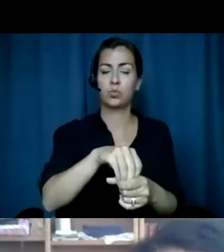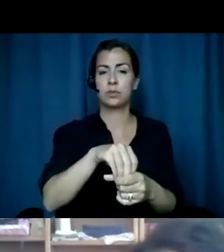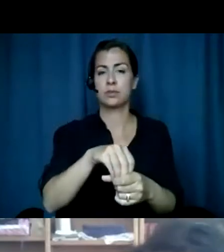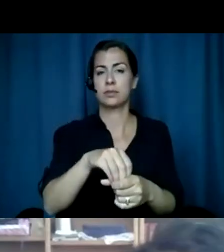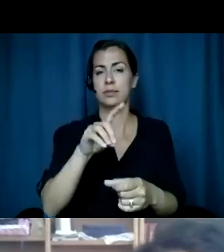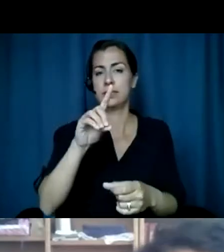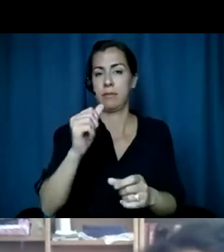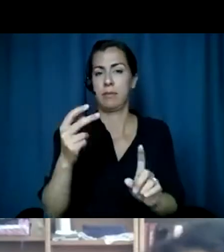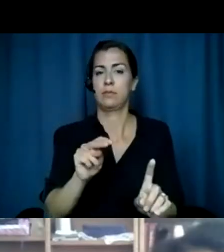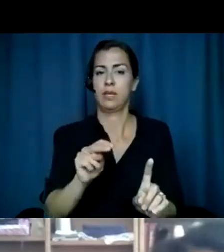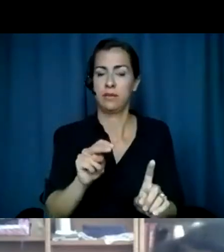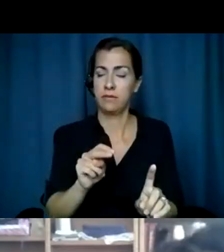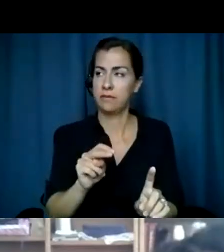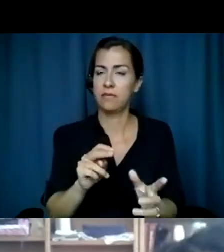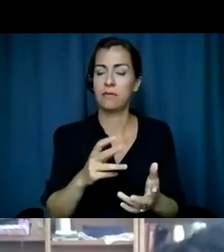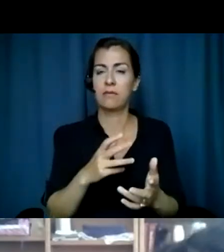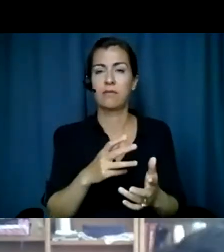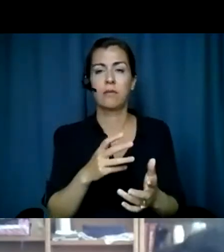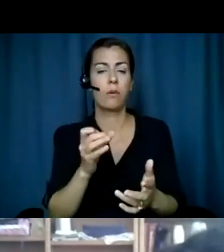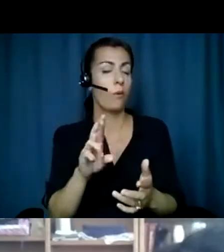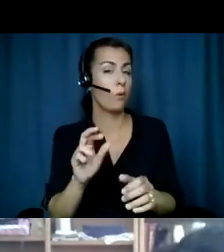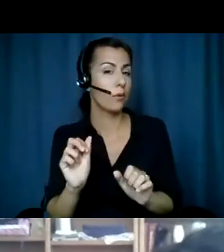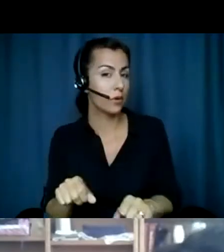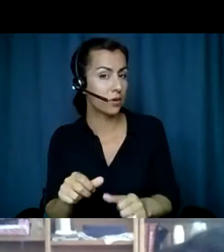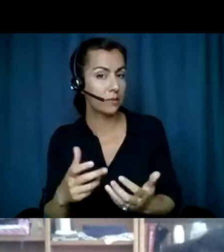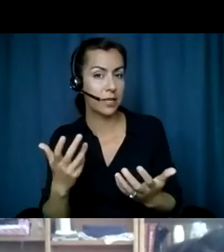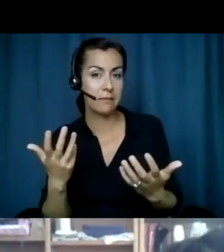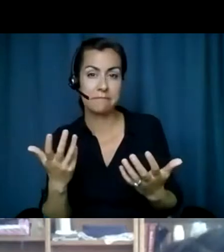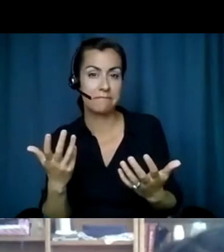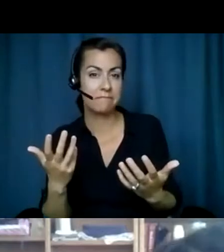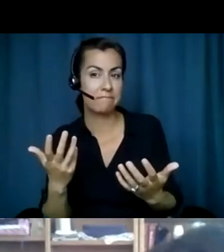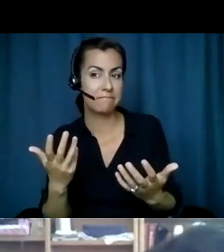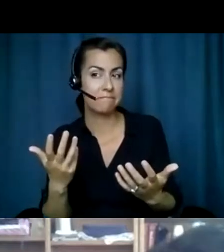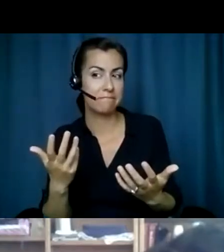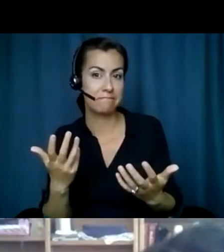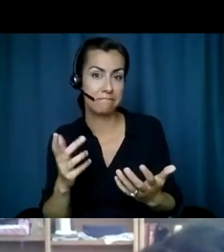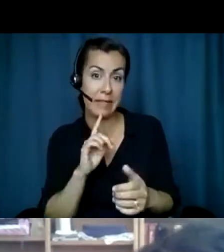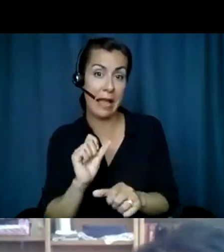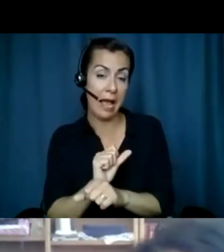that I feel like the ADA was really driven, and the policy was